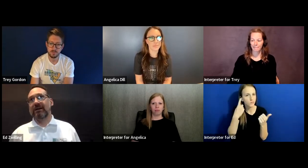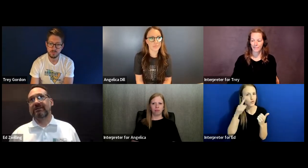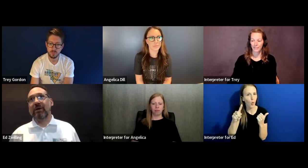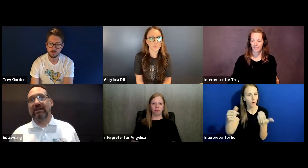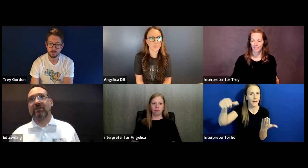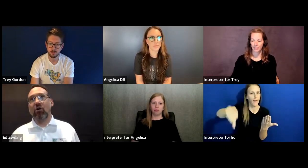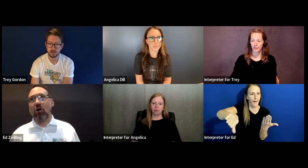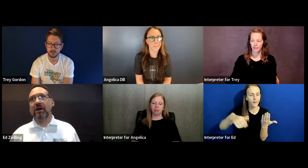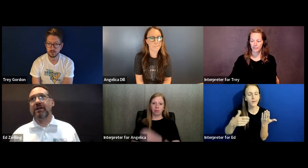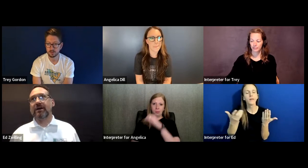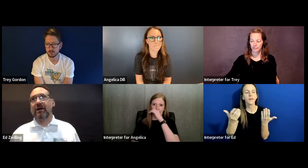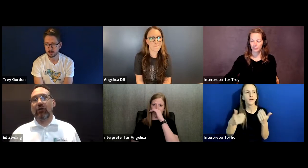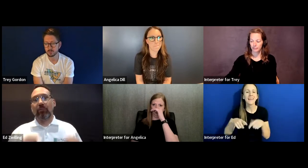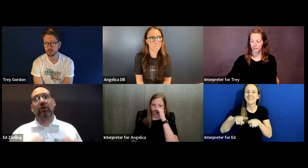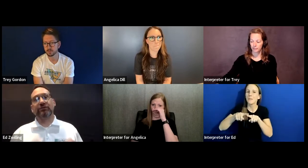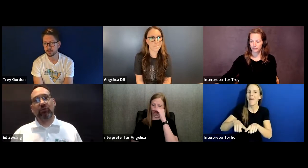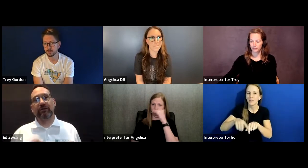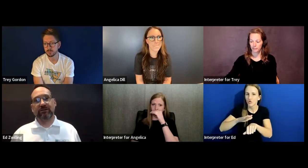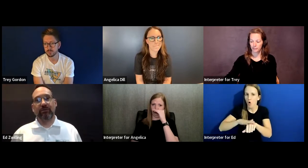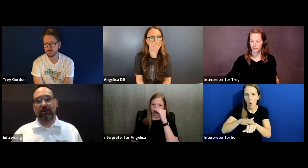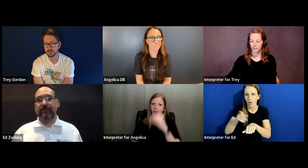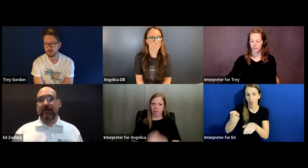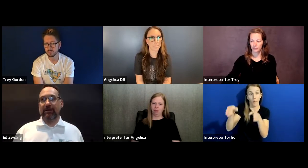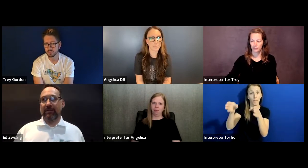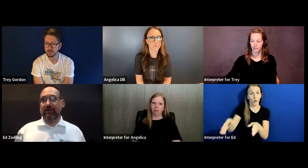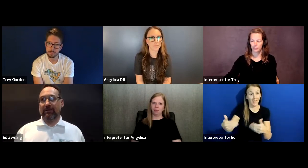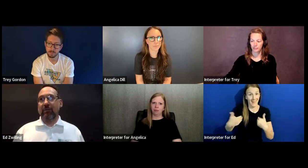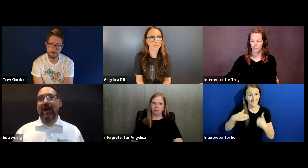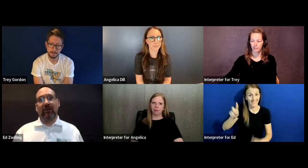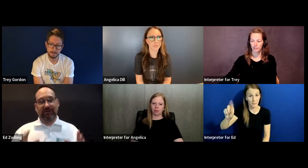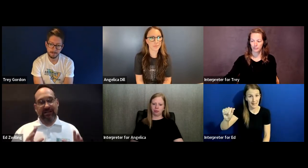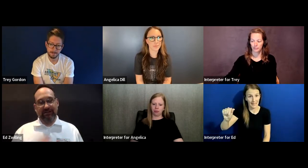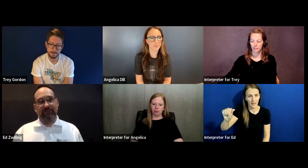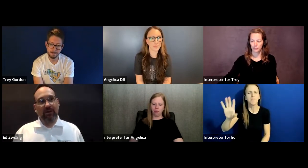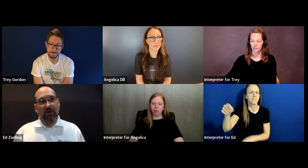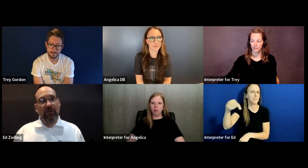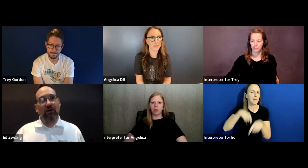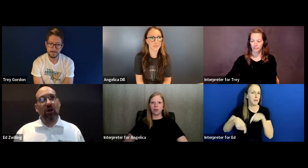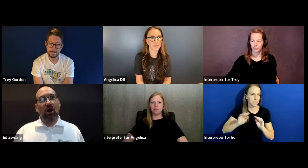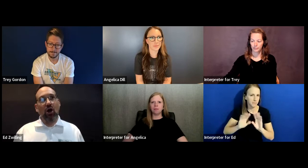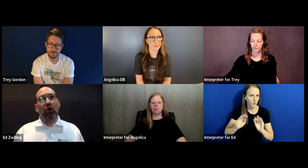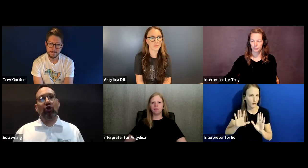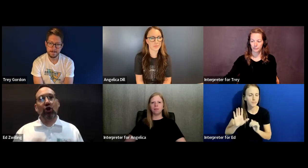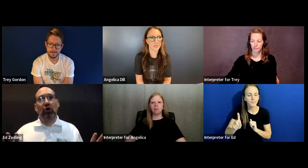it depends on the person with a disability let me back up and say this there are no